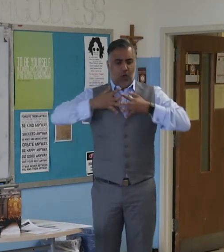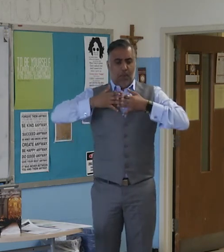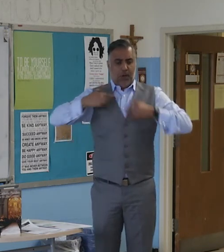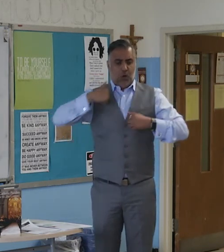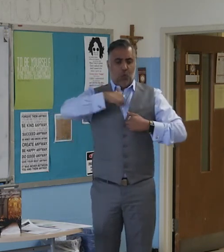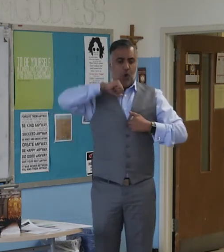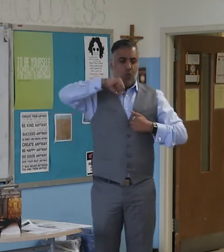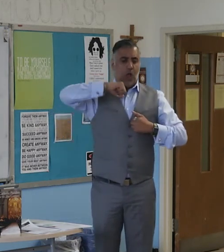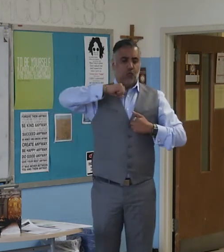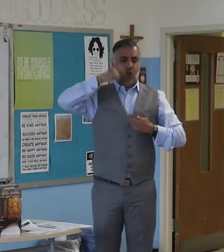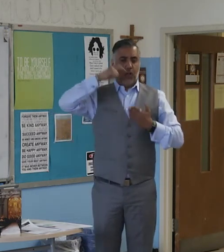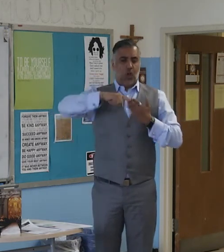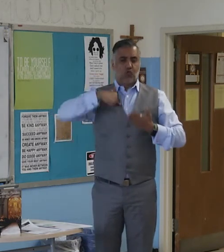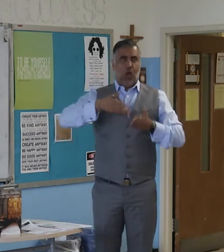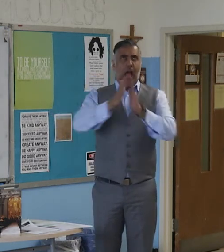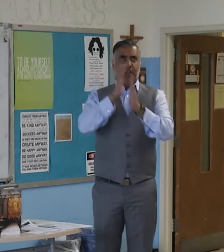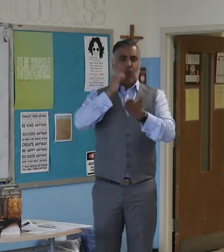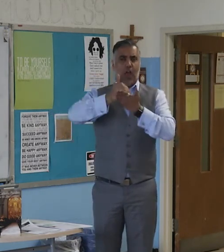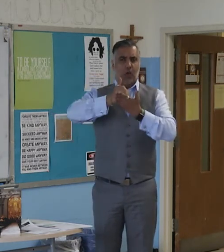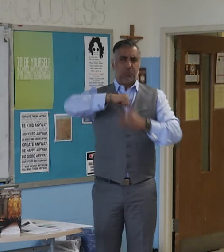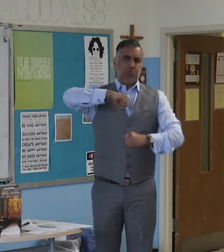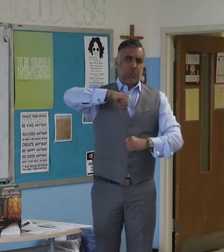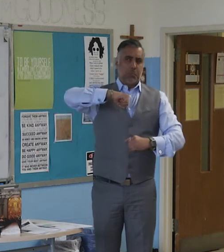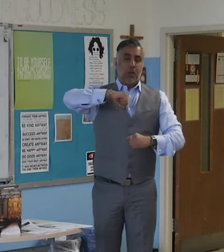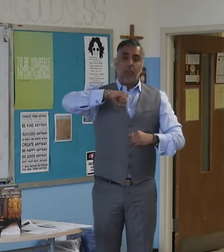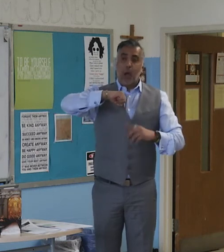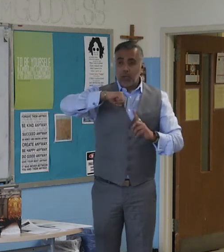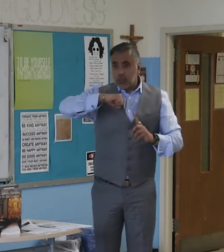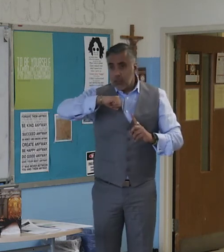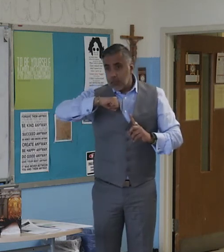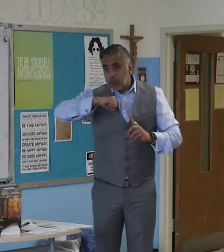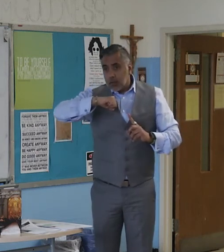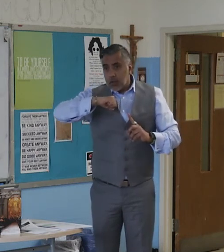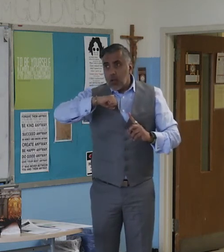or ask for that, but it's an area where, again, you know, you can hear pastors,